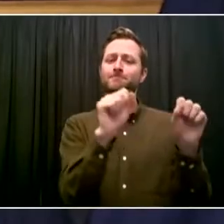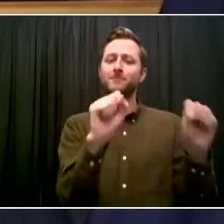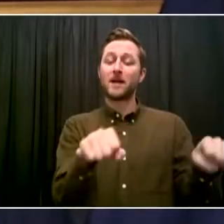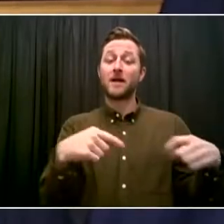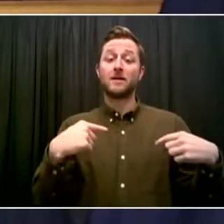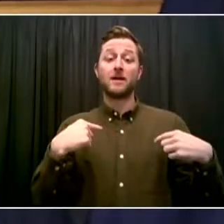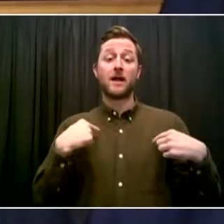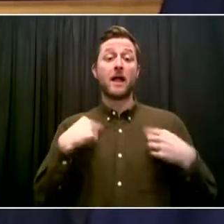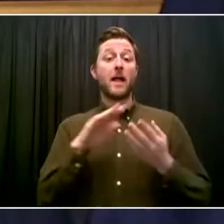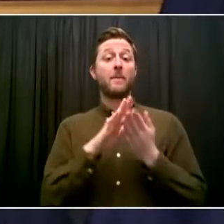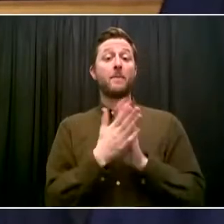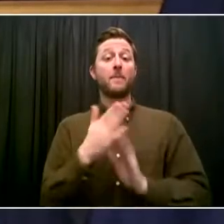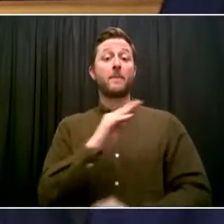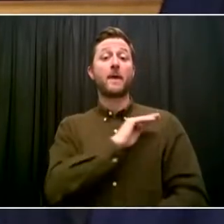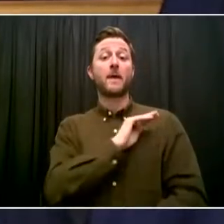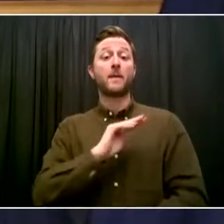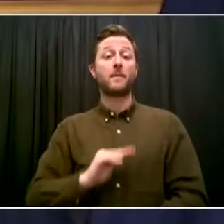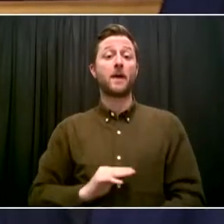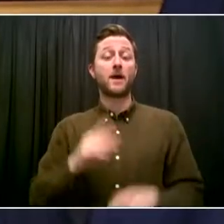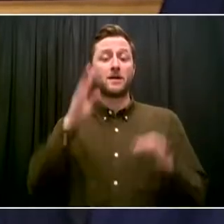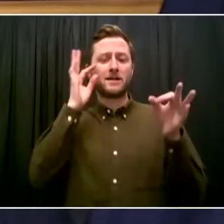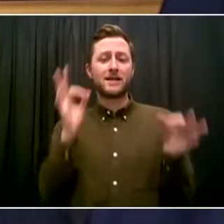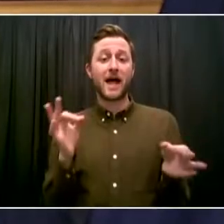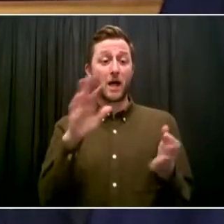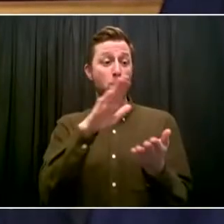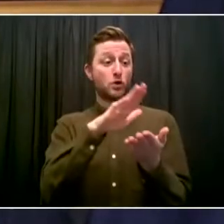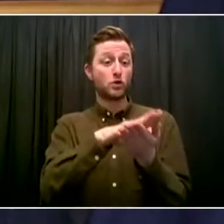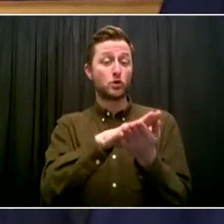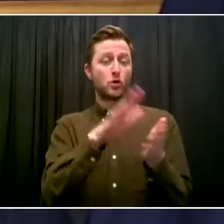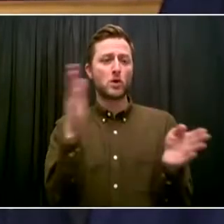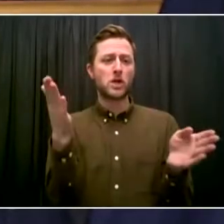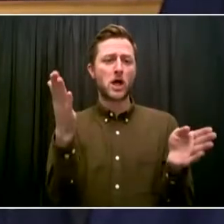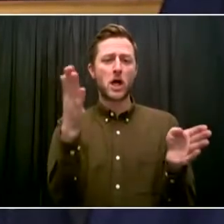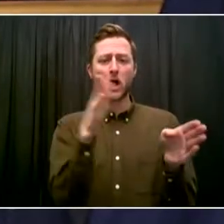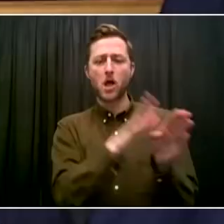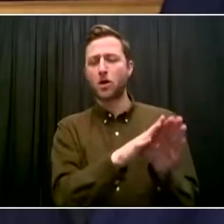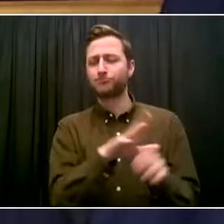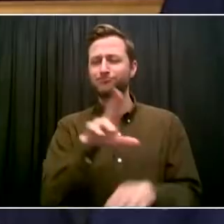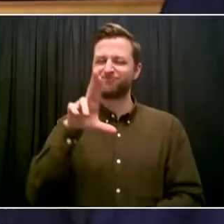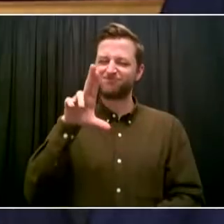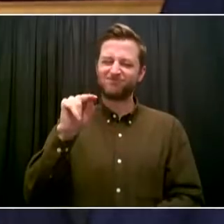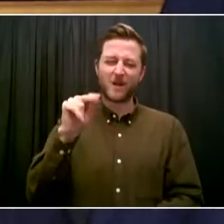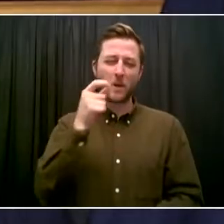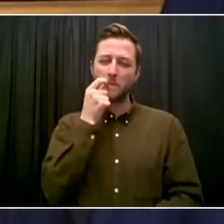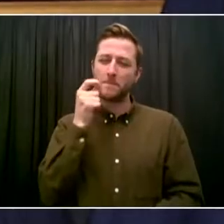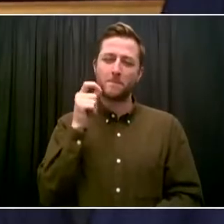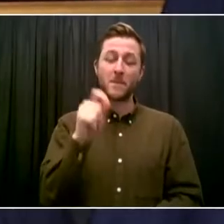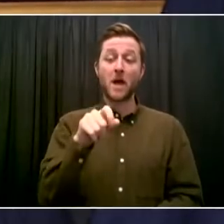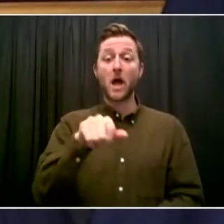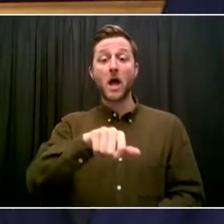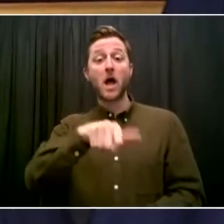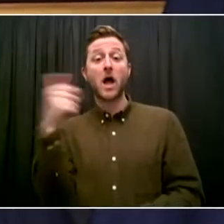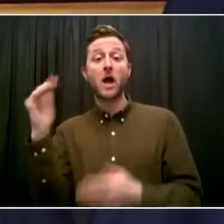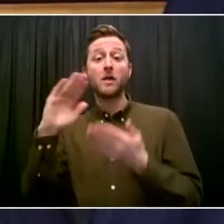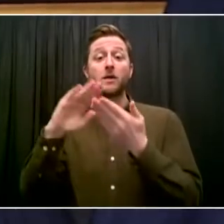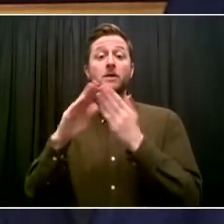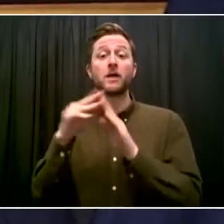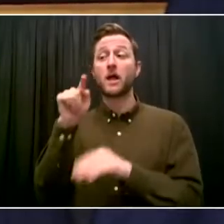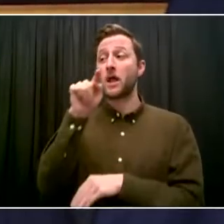HAVE BEEN ABLE TO KEEP THE SCHOOLS OPEN SO FAR. MY ADMINISTRATION DETERMINED THAT